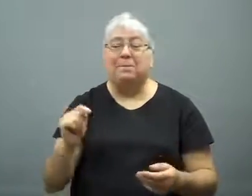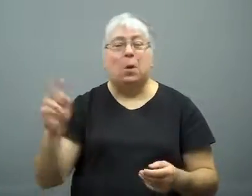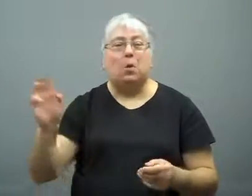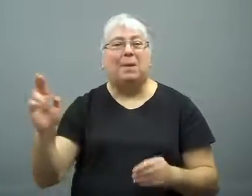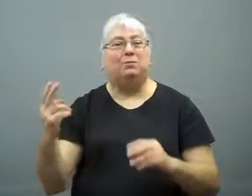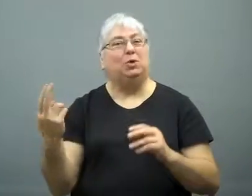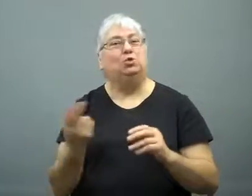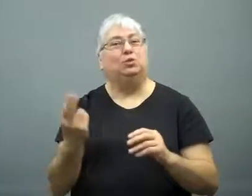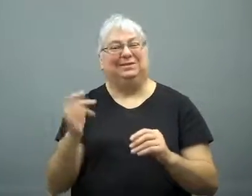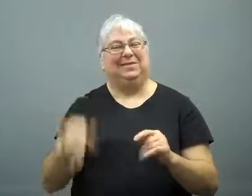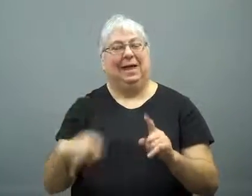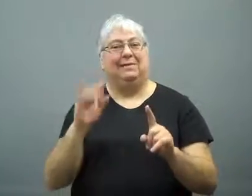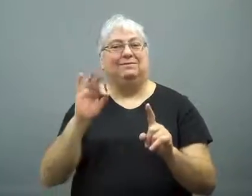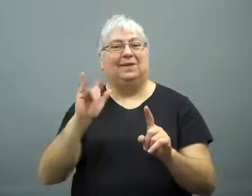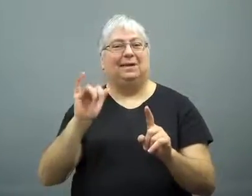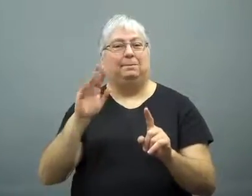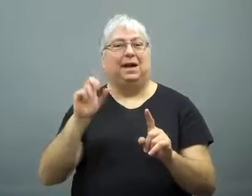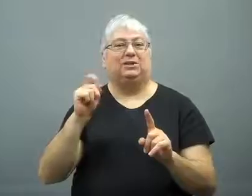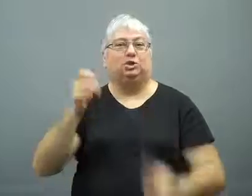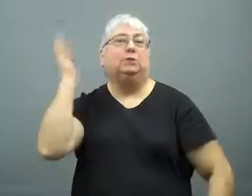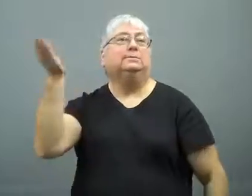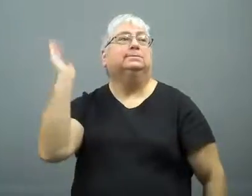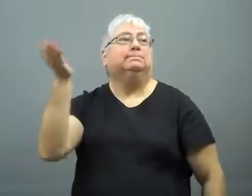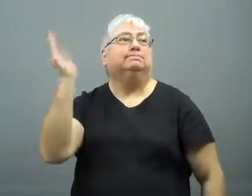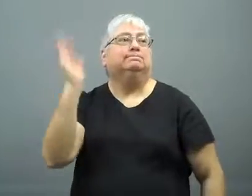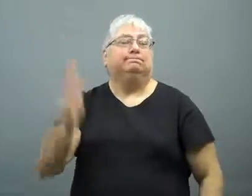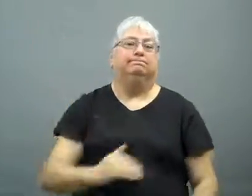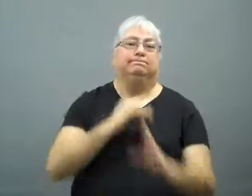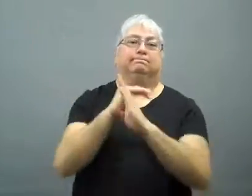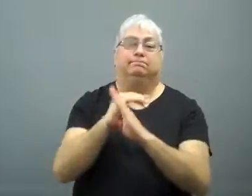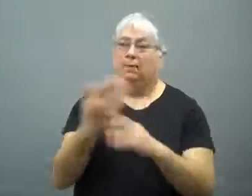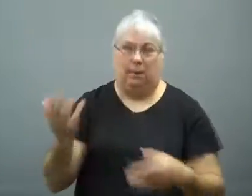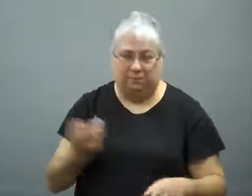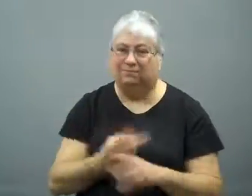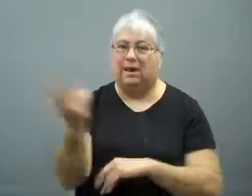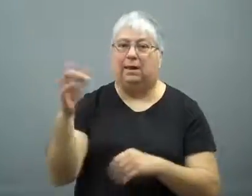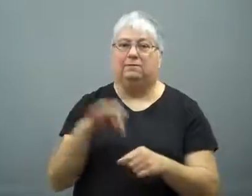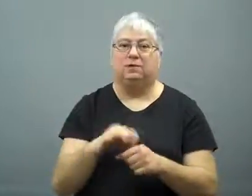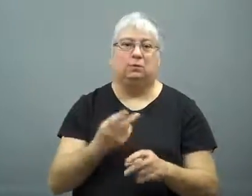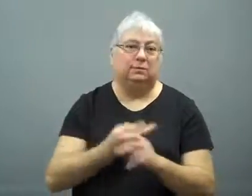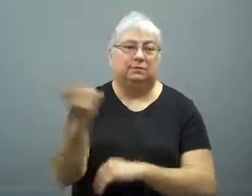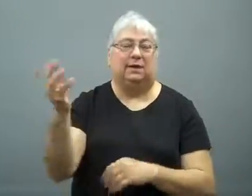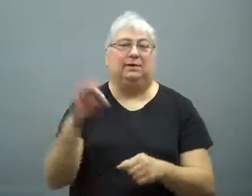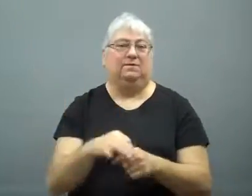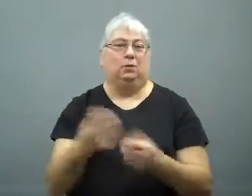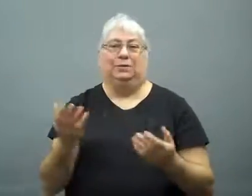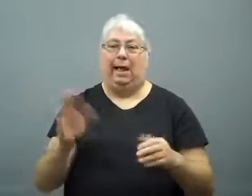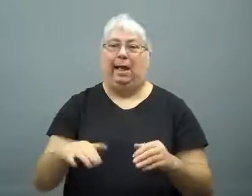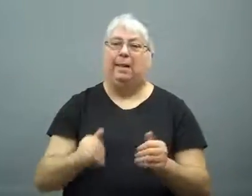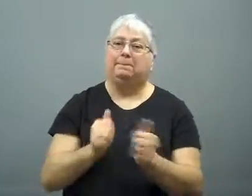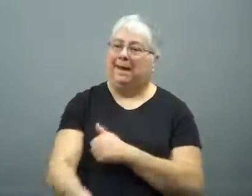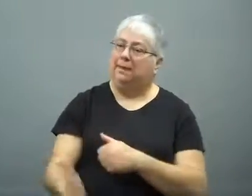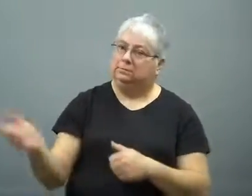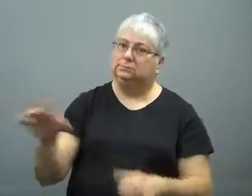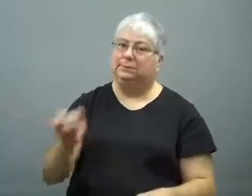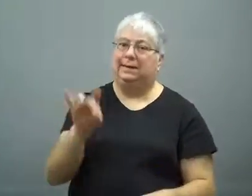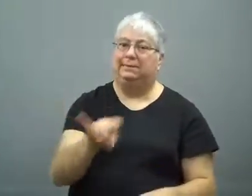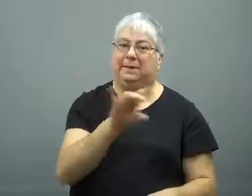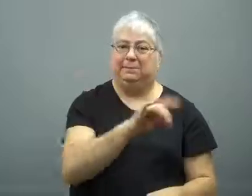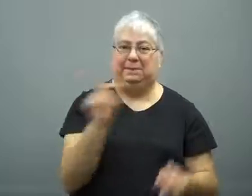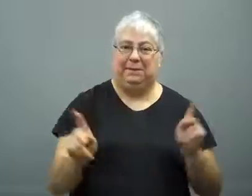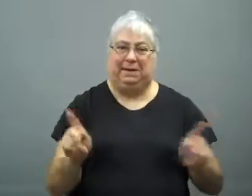But the Republicans have used filibustering to prevent voting.